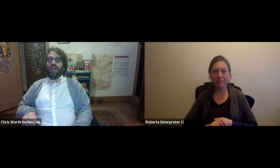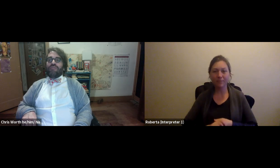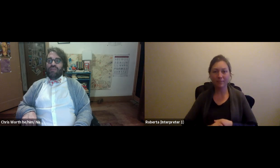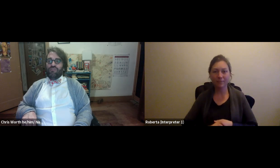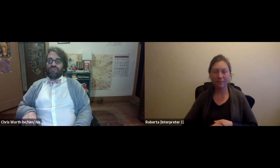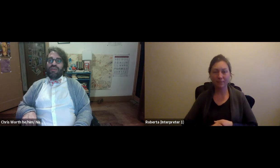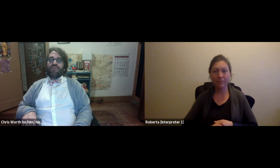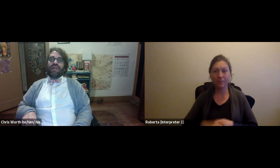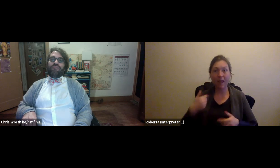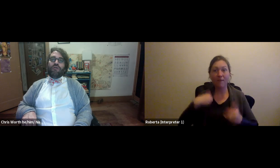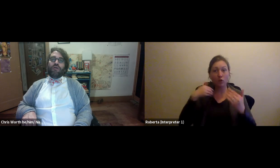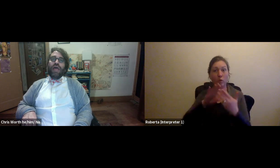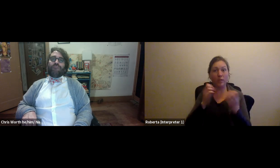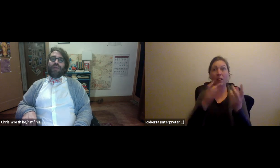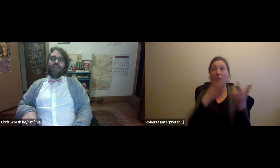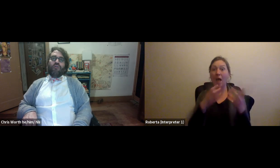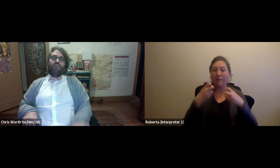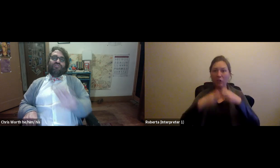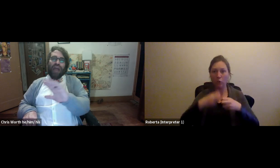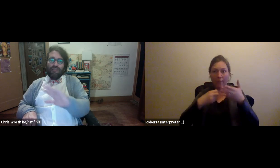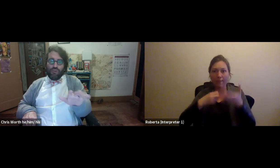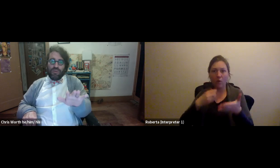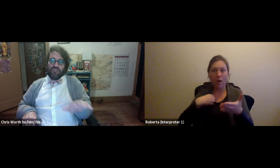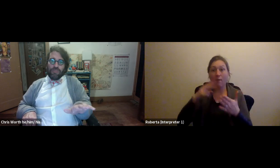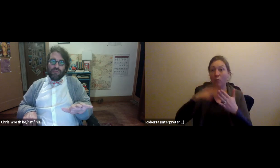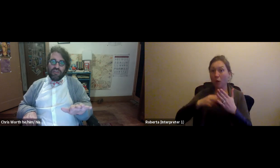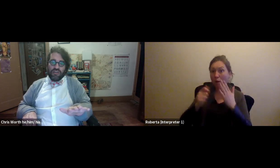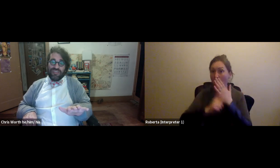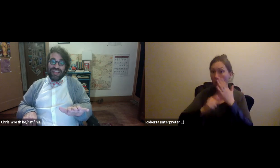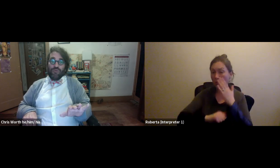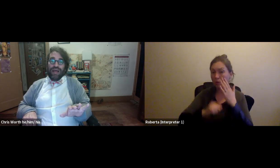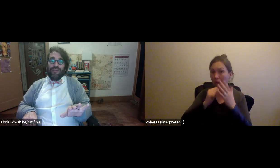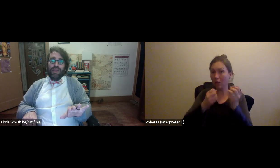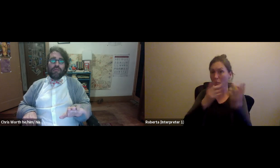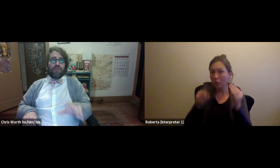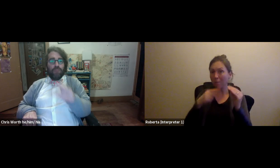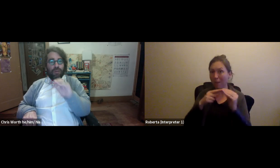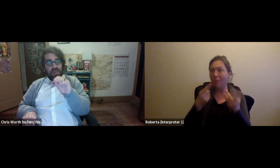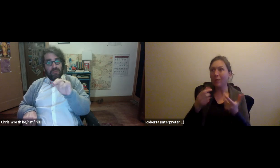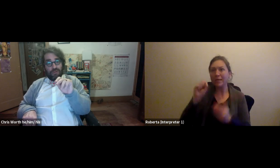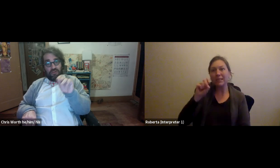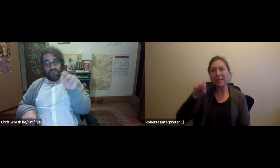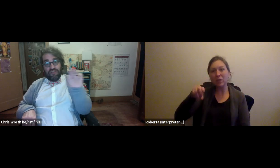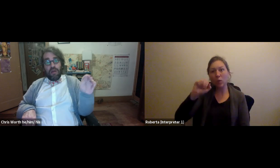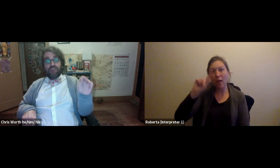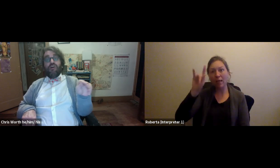of issues there and have written articles, not so much about sexuality, but remember from our talk,